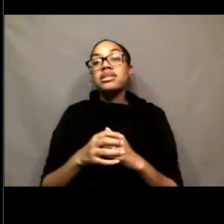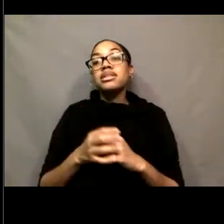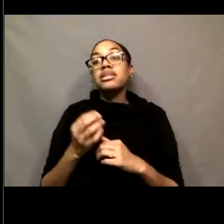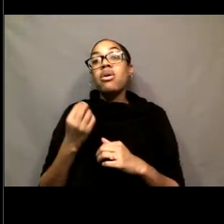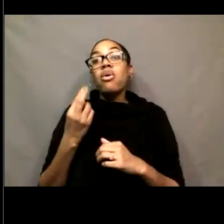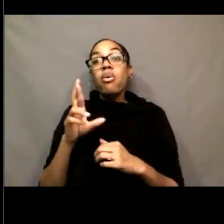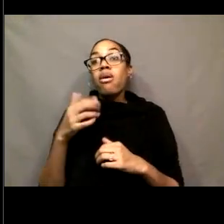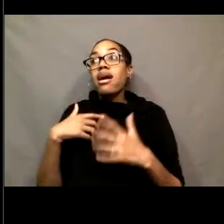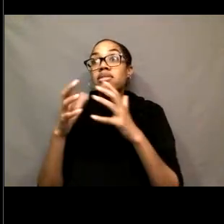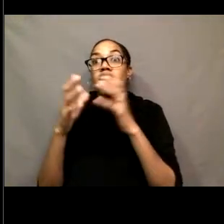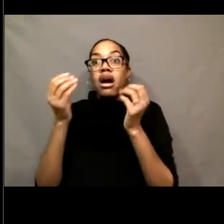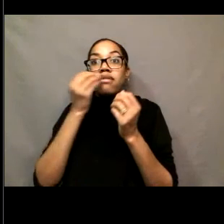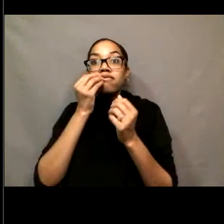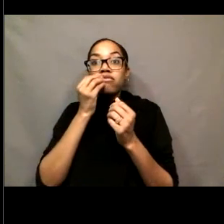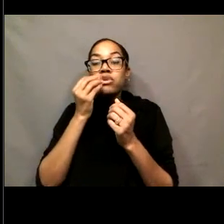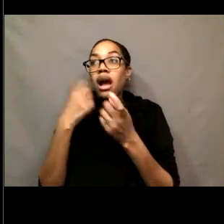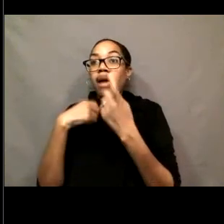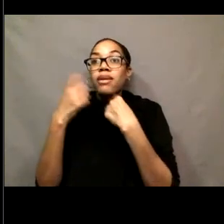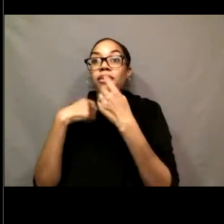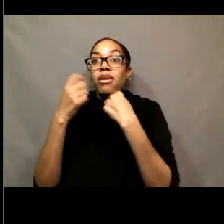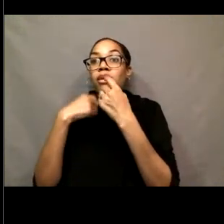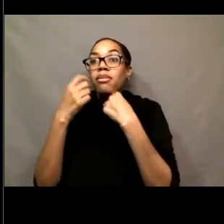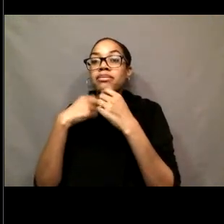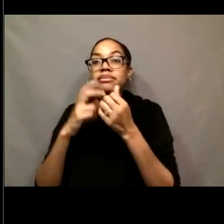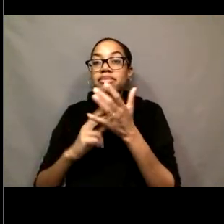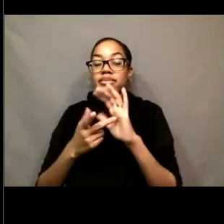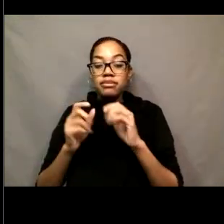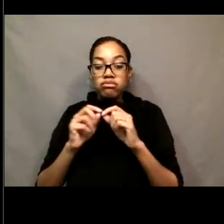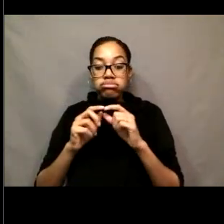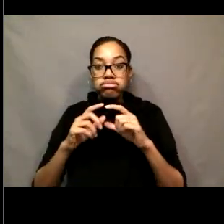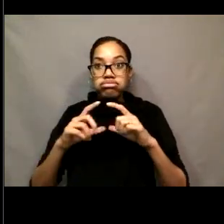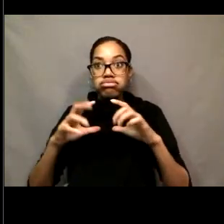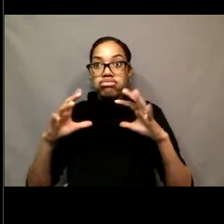of food and they'll grow, you know tremendously.